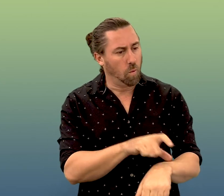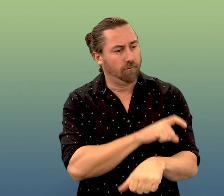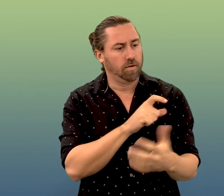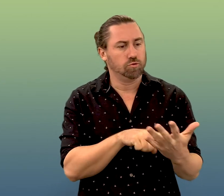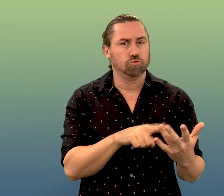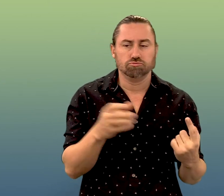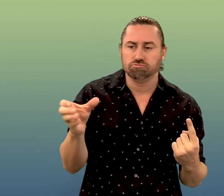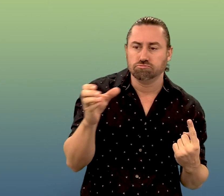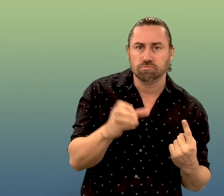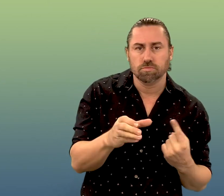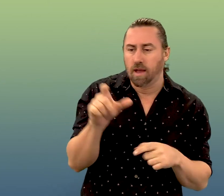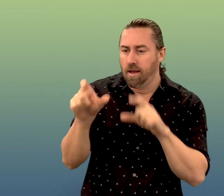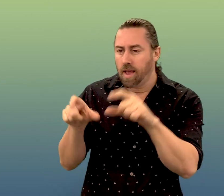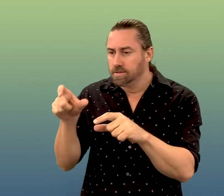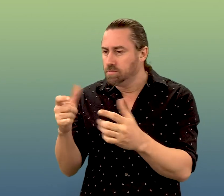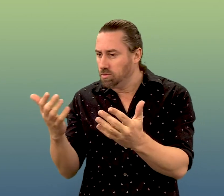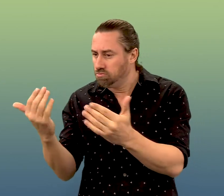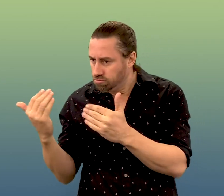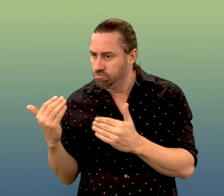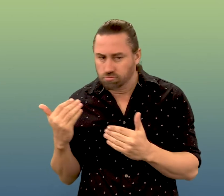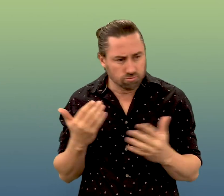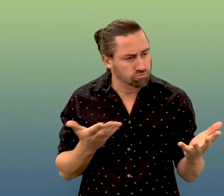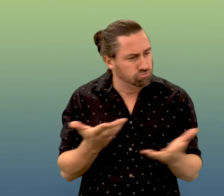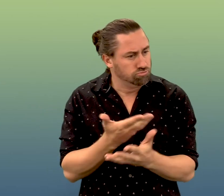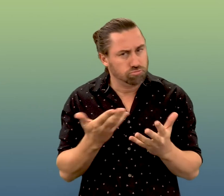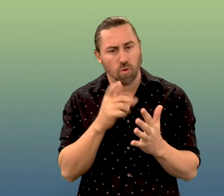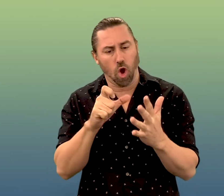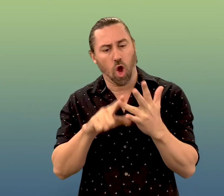Build confidence to engage customers and our people in co-design.